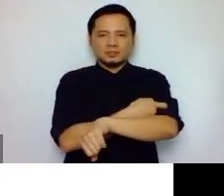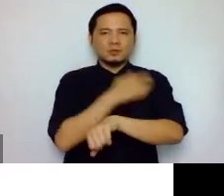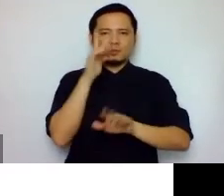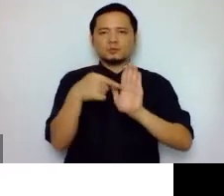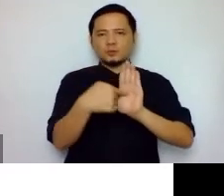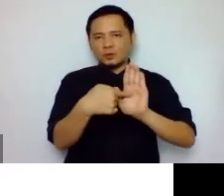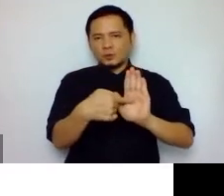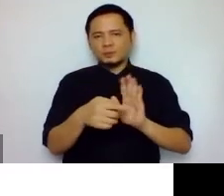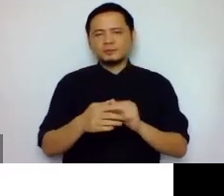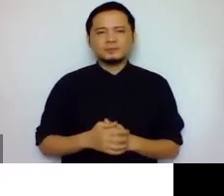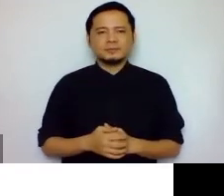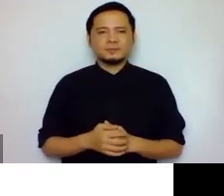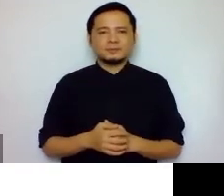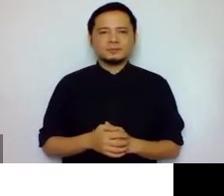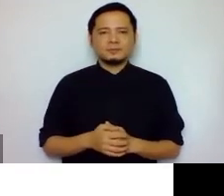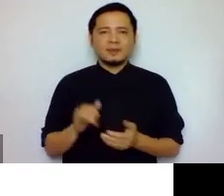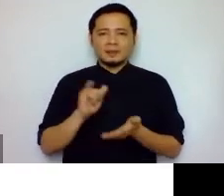So that’s our whole plan.